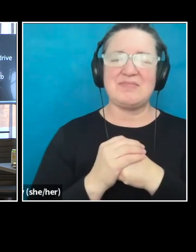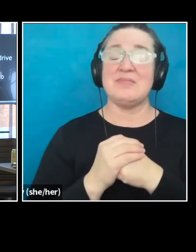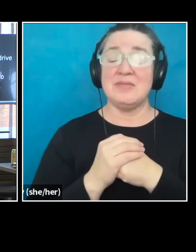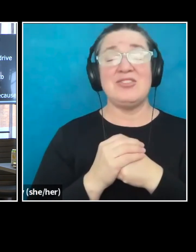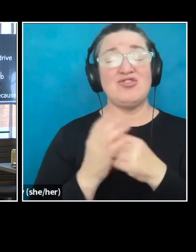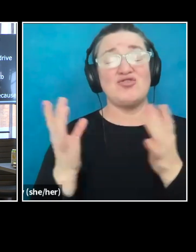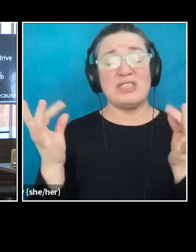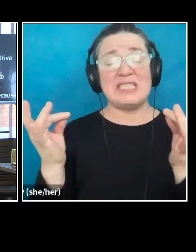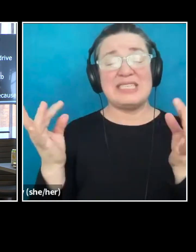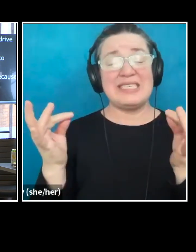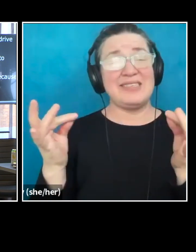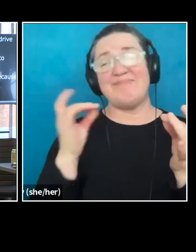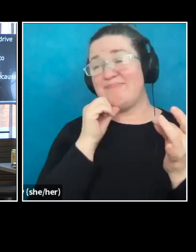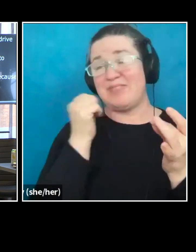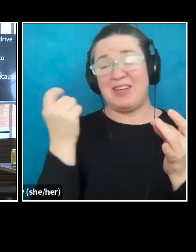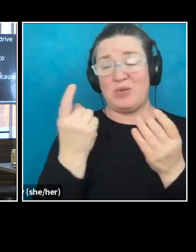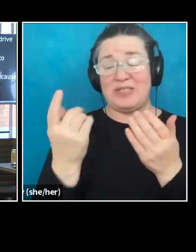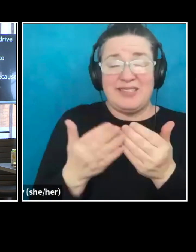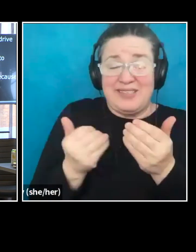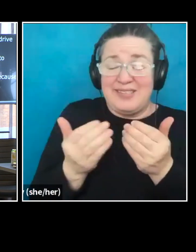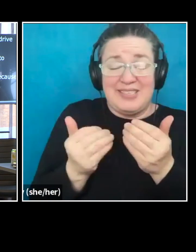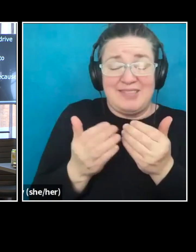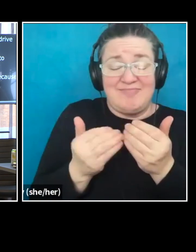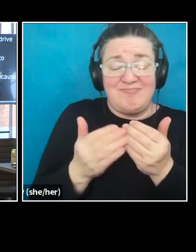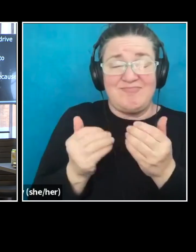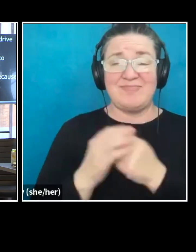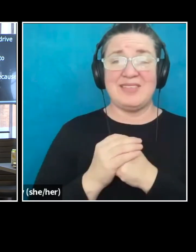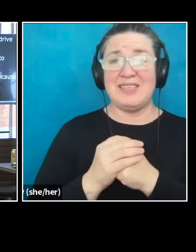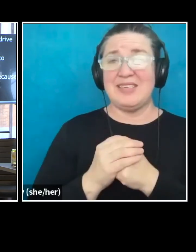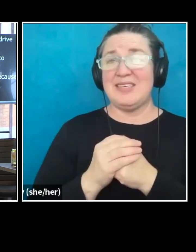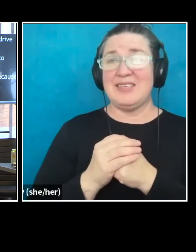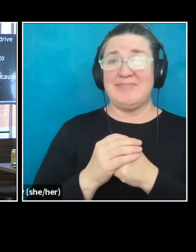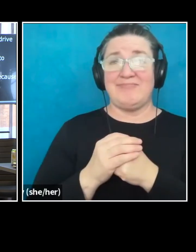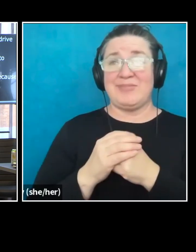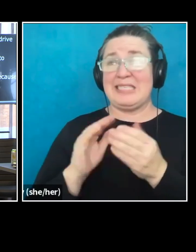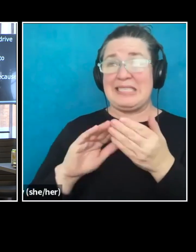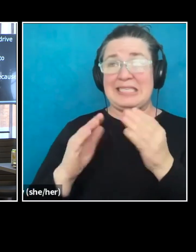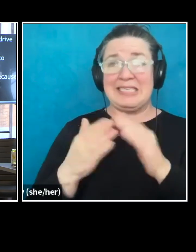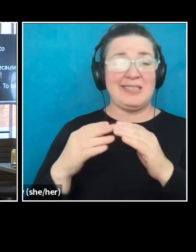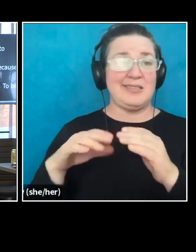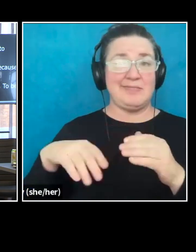it is not always easy, right, to to be in a car dependent place and and try to get around. And